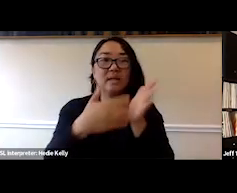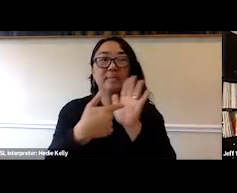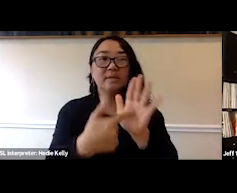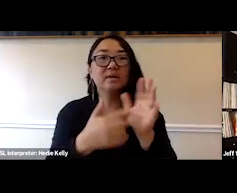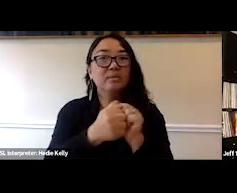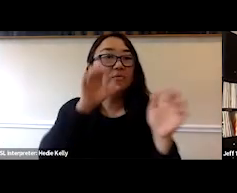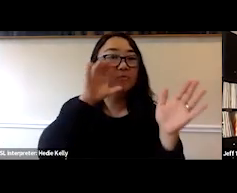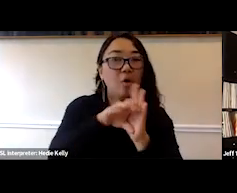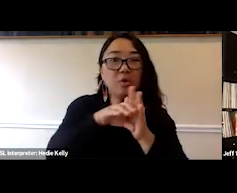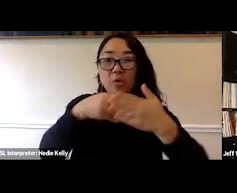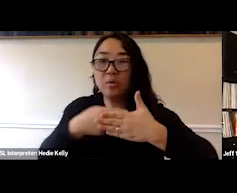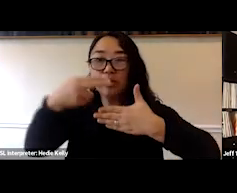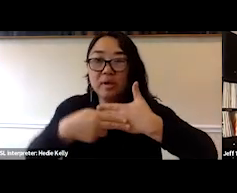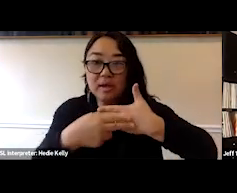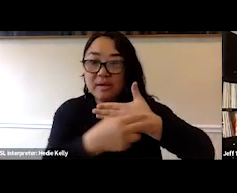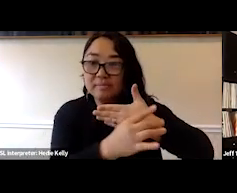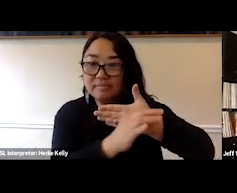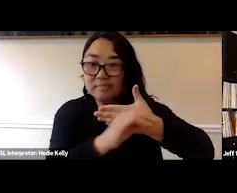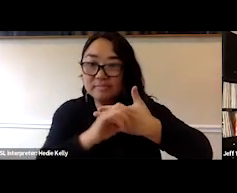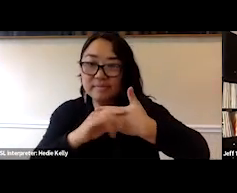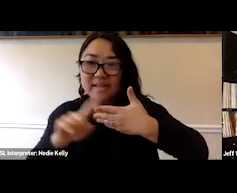And the first one we see is a photo